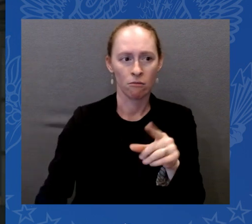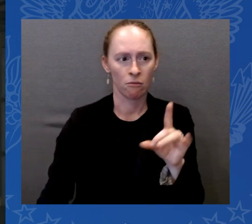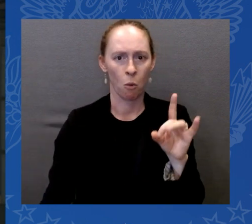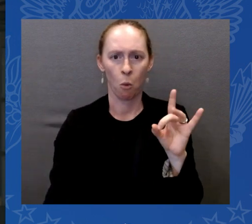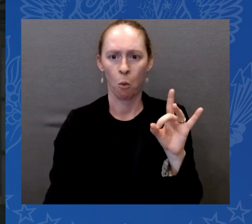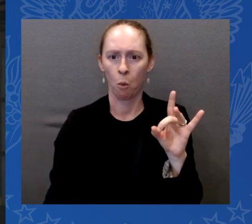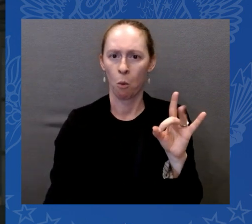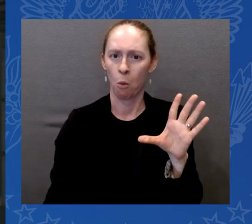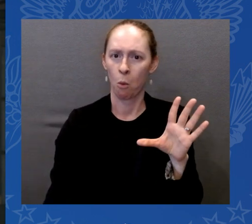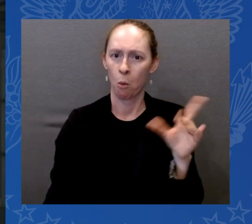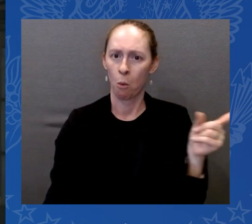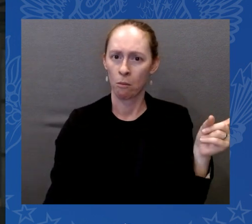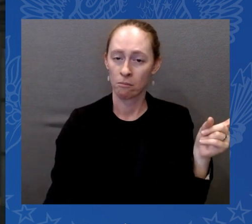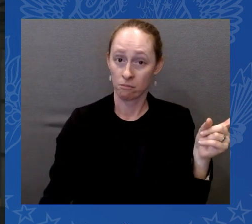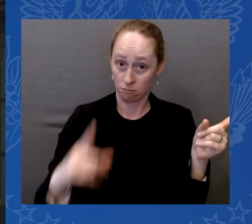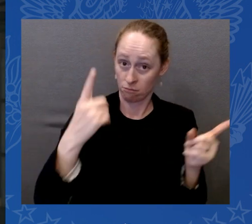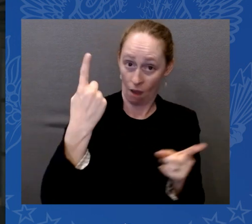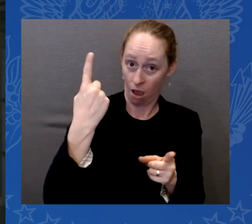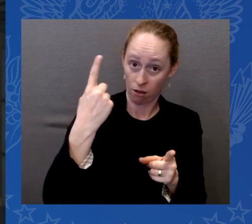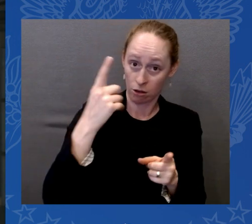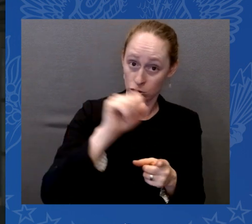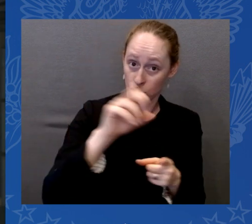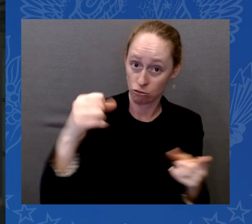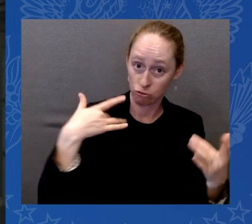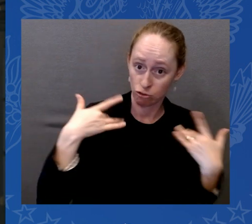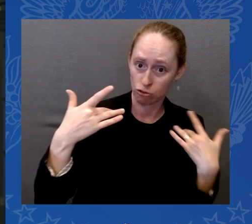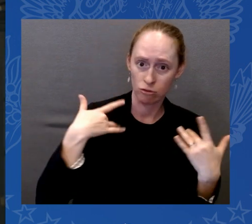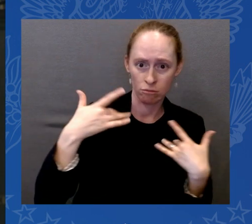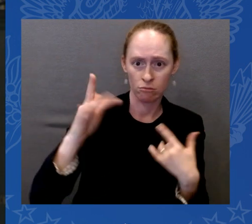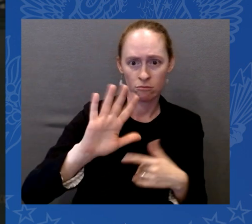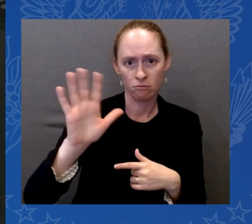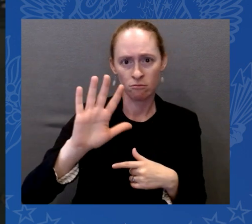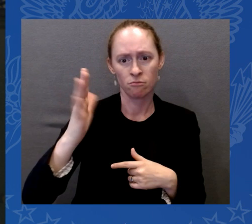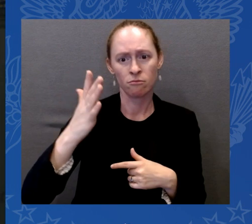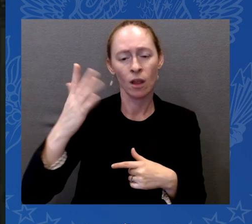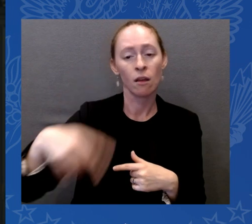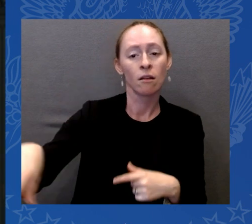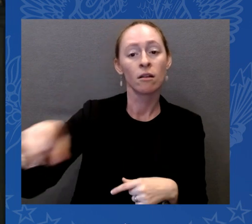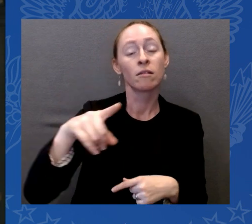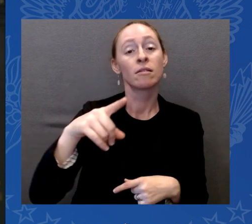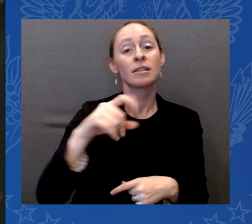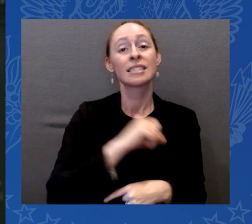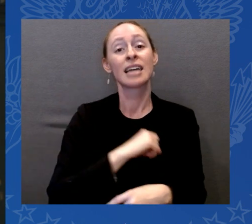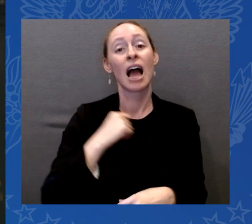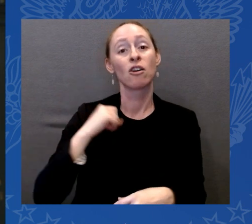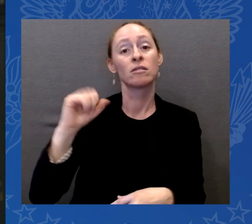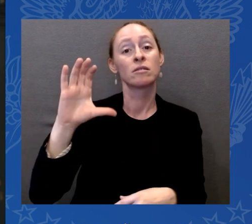Senator Scott wants everything in the federal budget to be up for five years. Nothing permanent. Nothing.